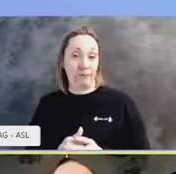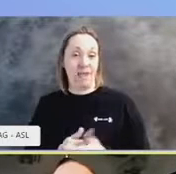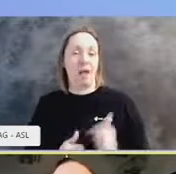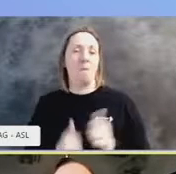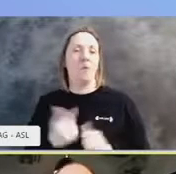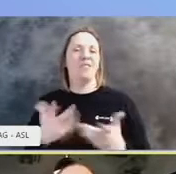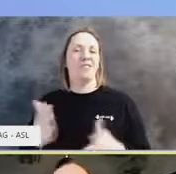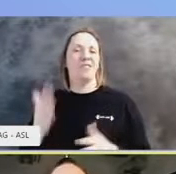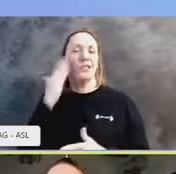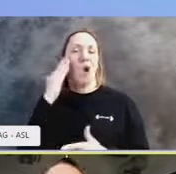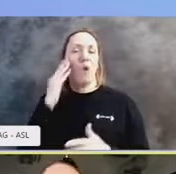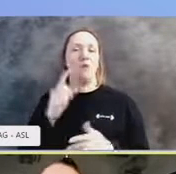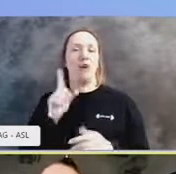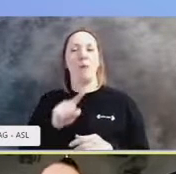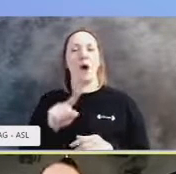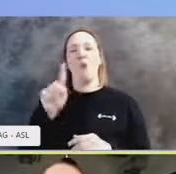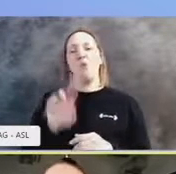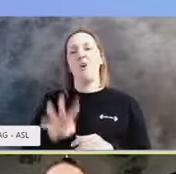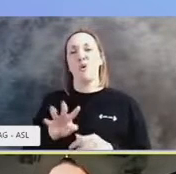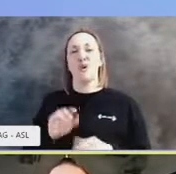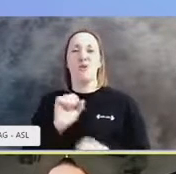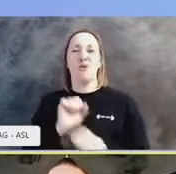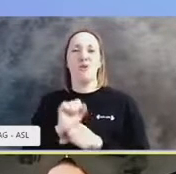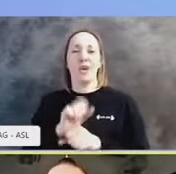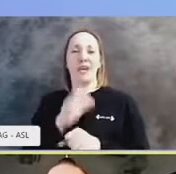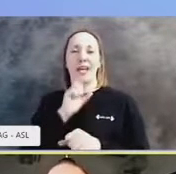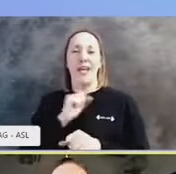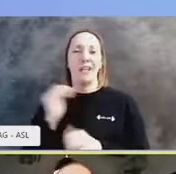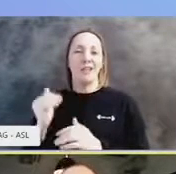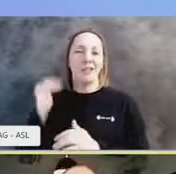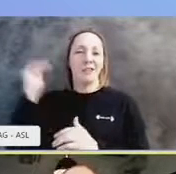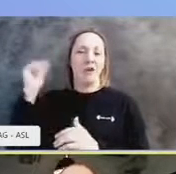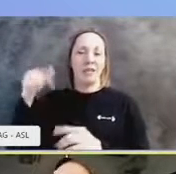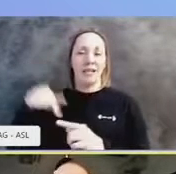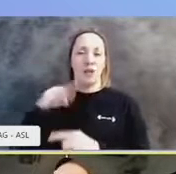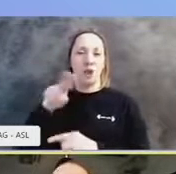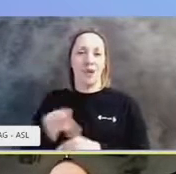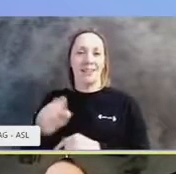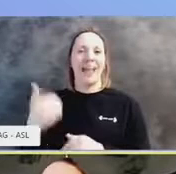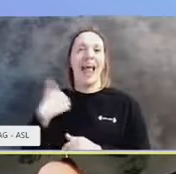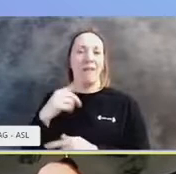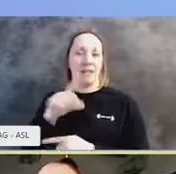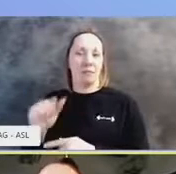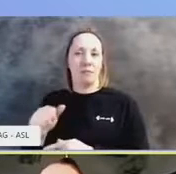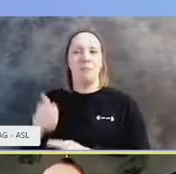know already. Some of which might be a little more surprising to you. So most of us know that about 1/4 of